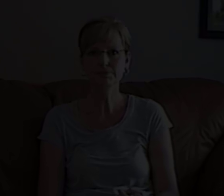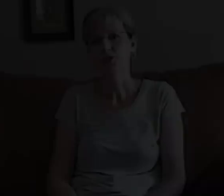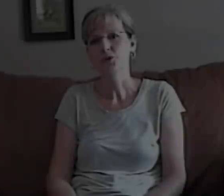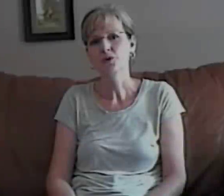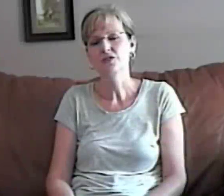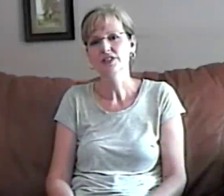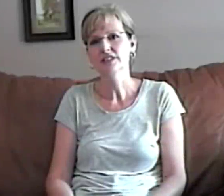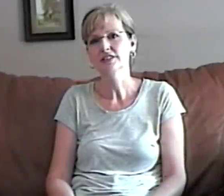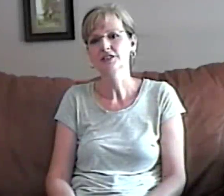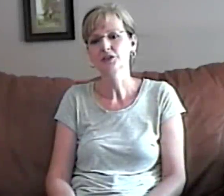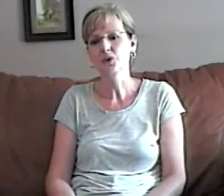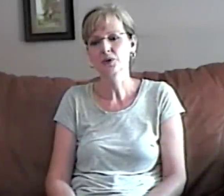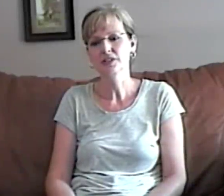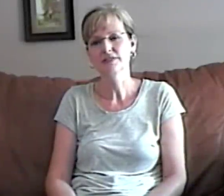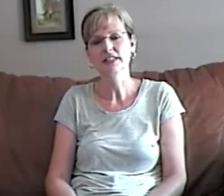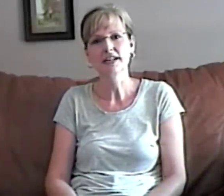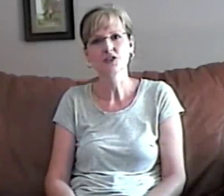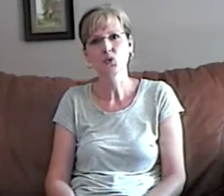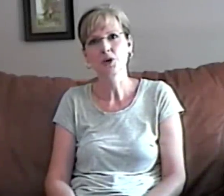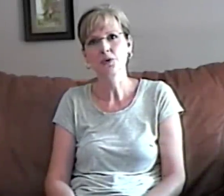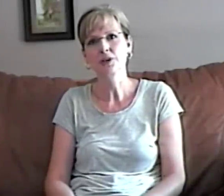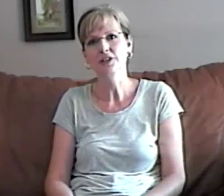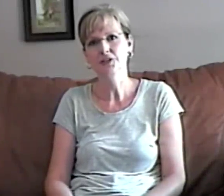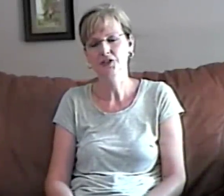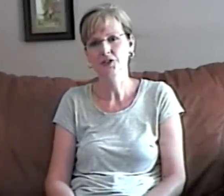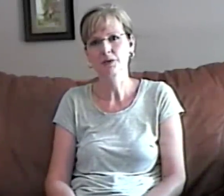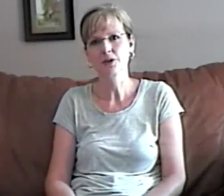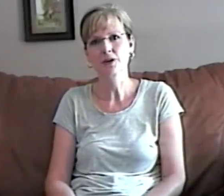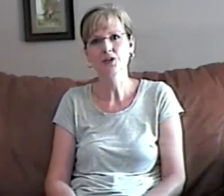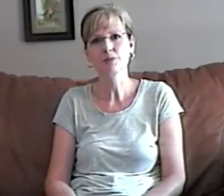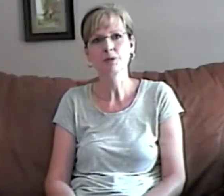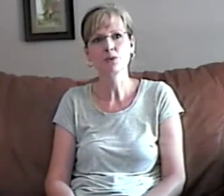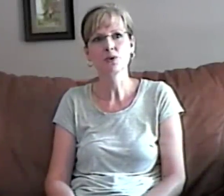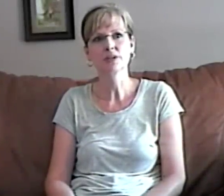Over the course of the last 21 years since my daughter was born,